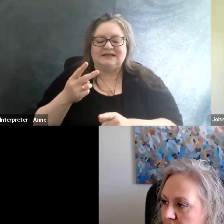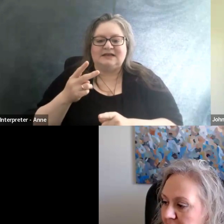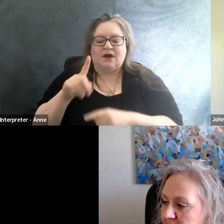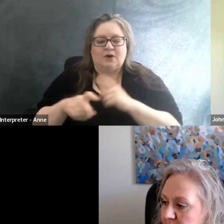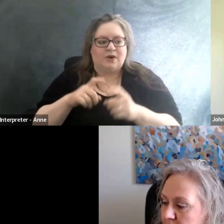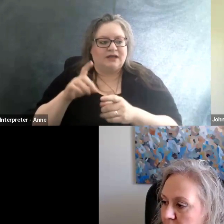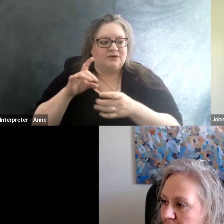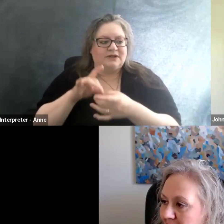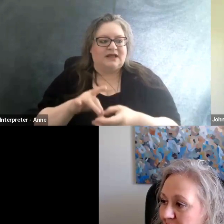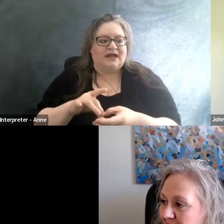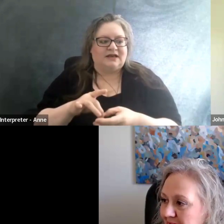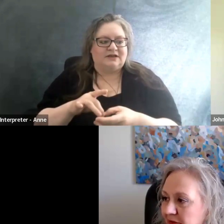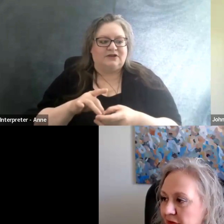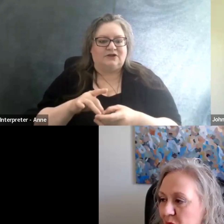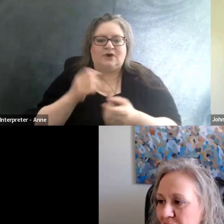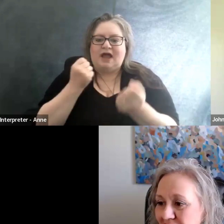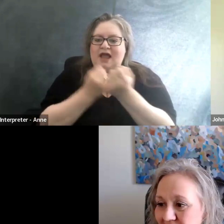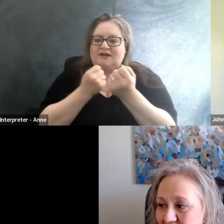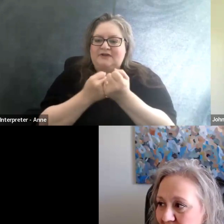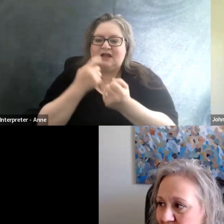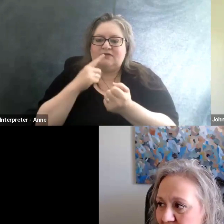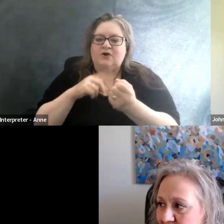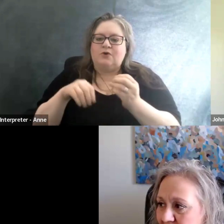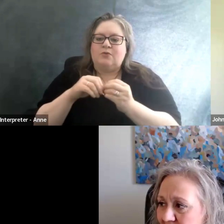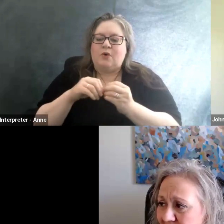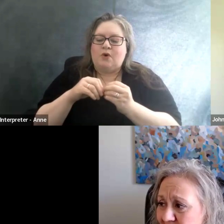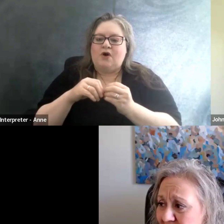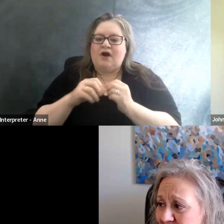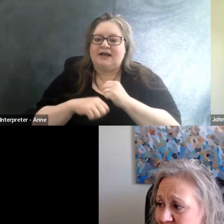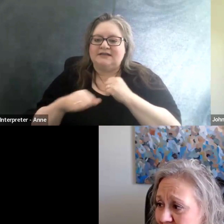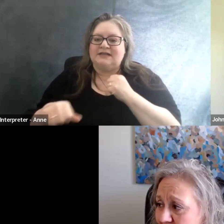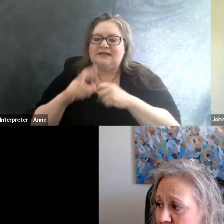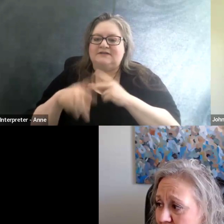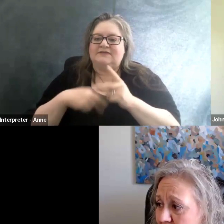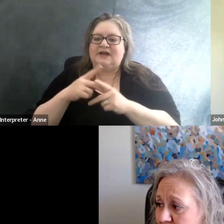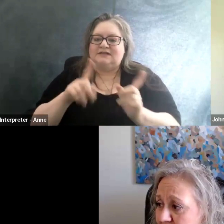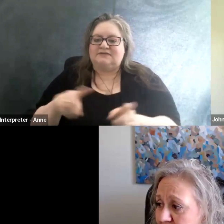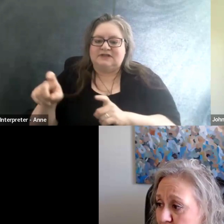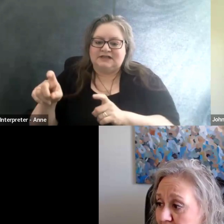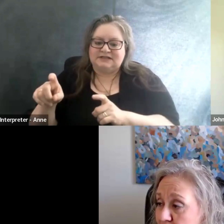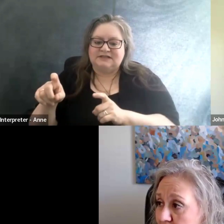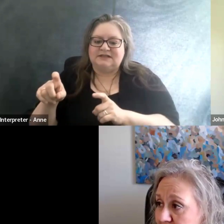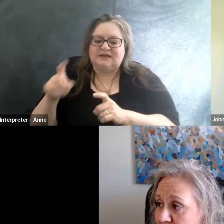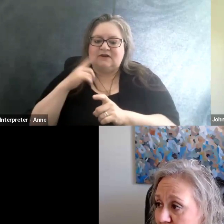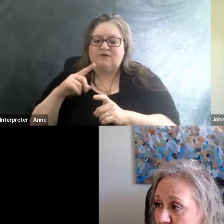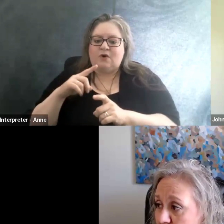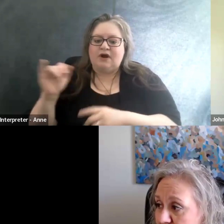related to advocating for more extensive kinds of testing for insurance to cover, which I